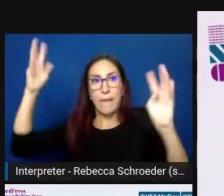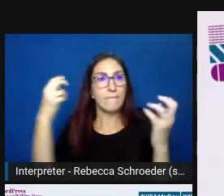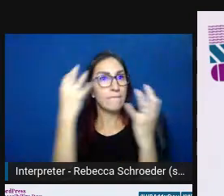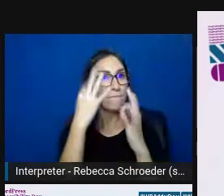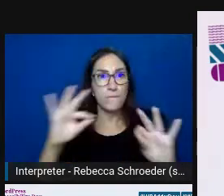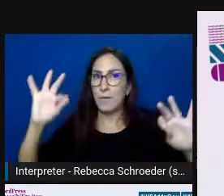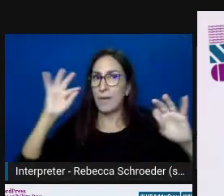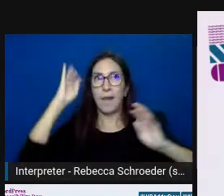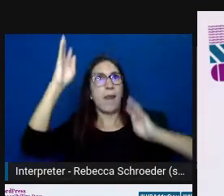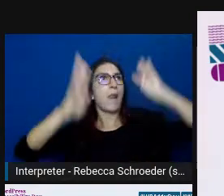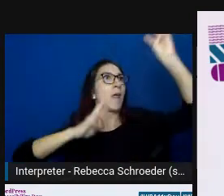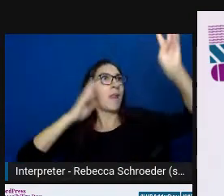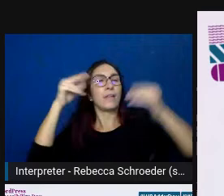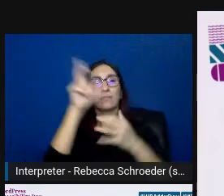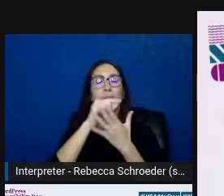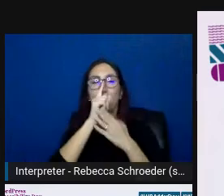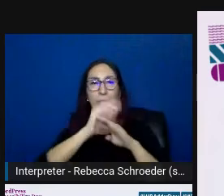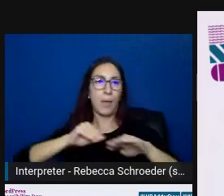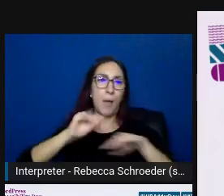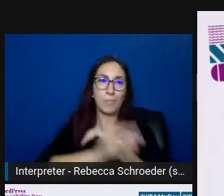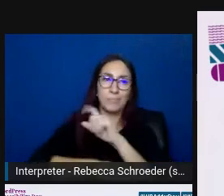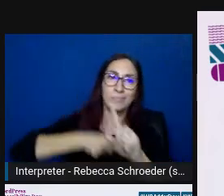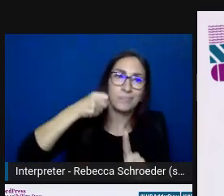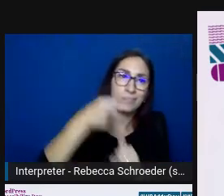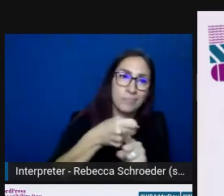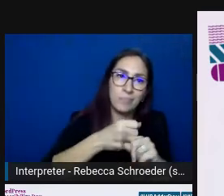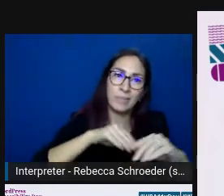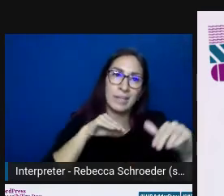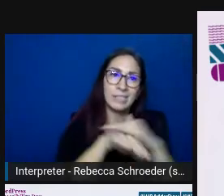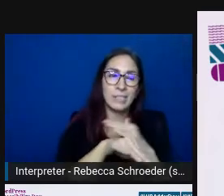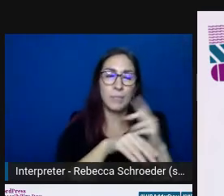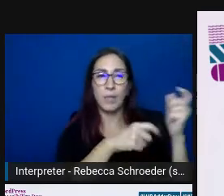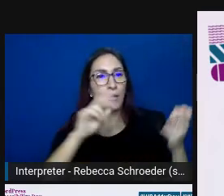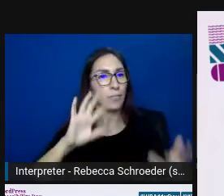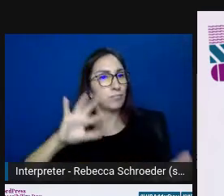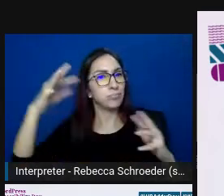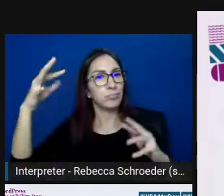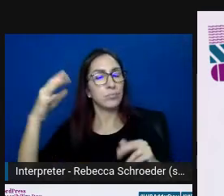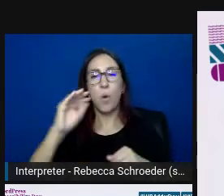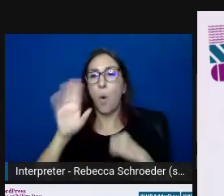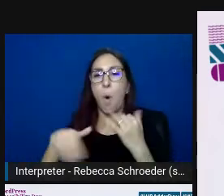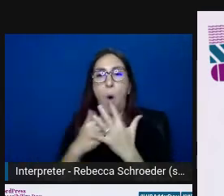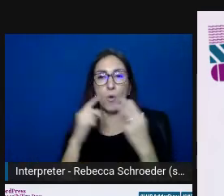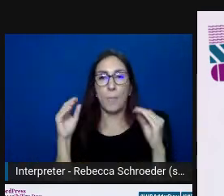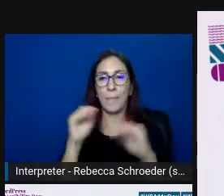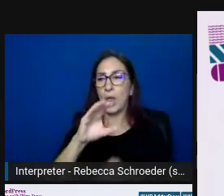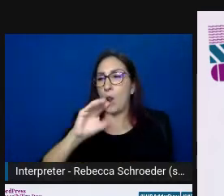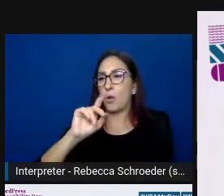All of the code or all the content would be pulled into a code layer so it's separating the code and the content.